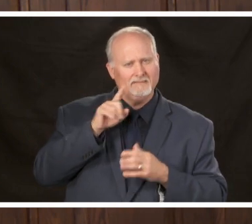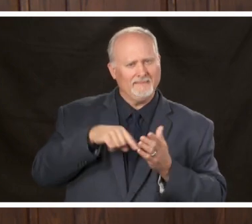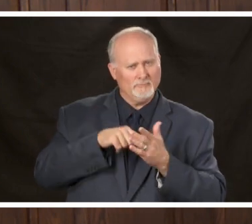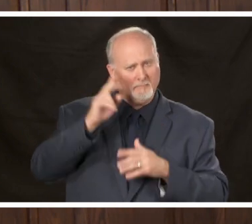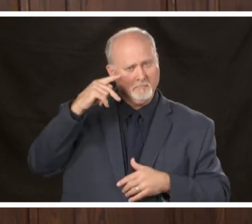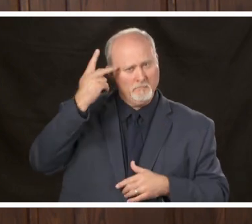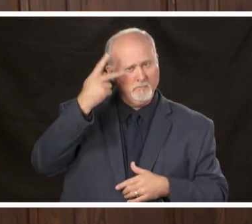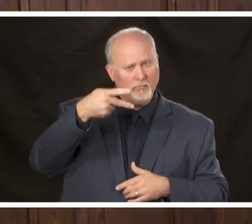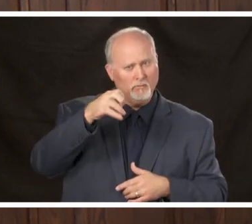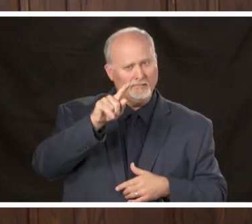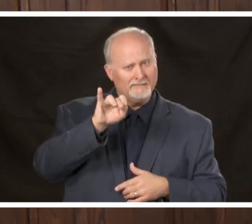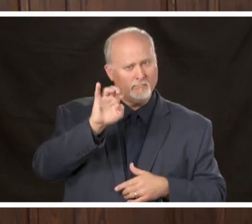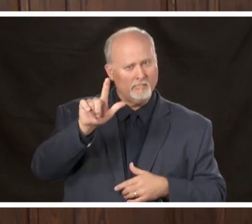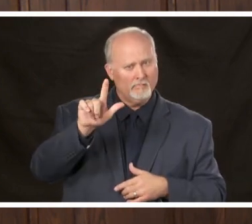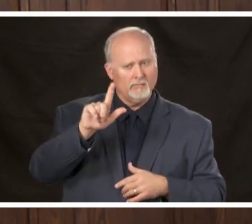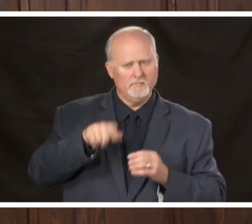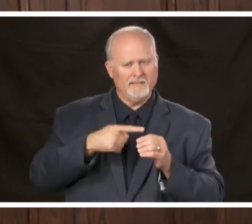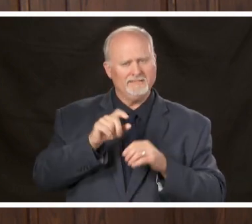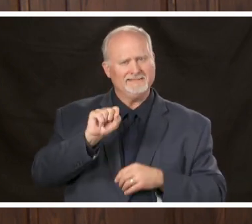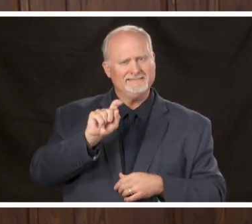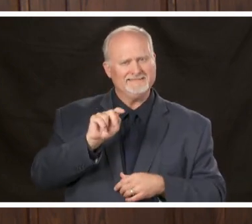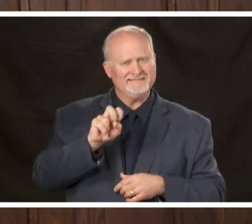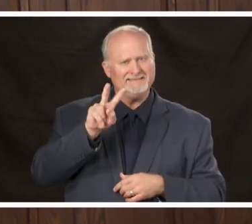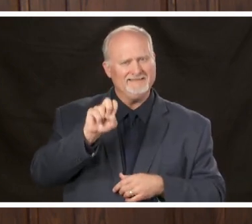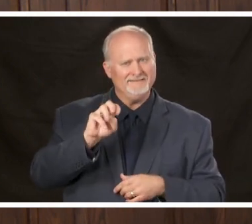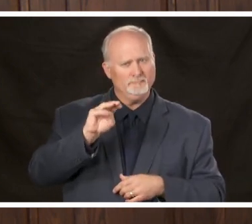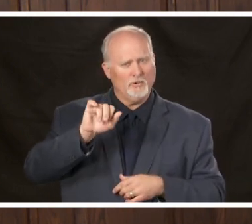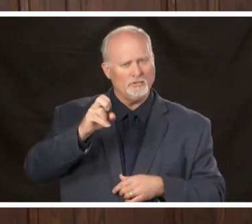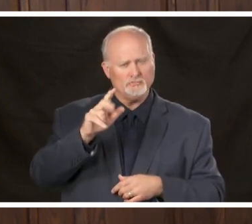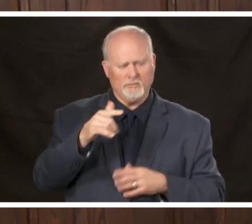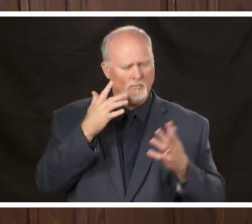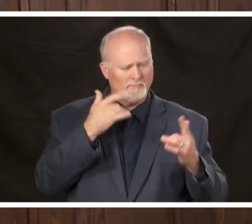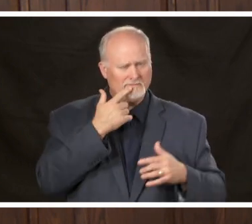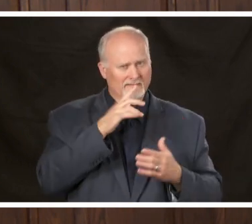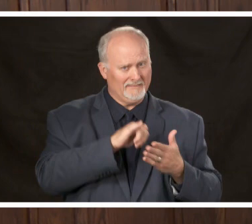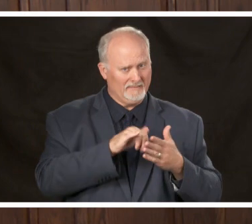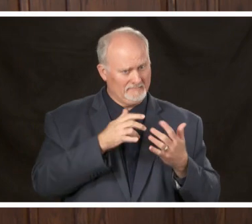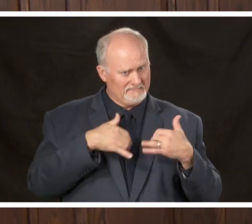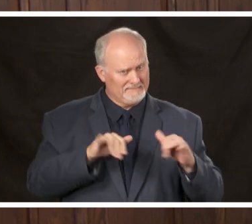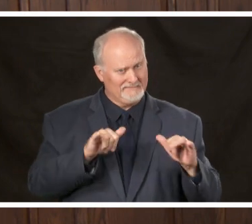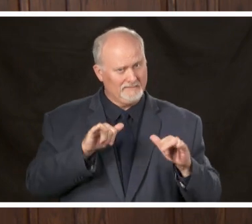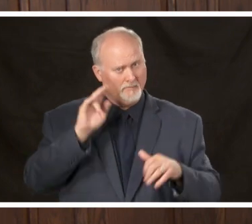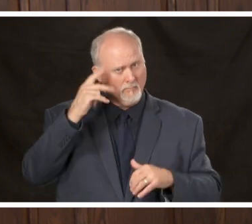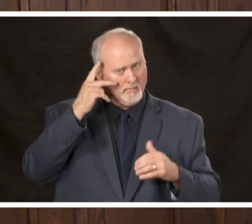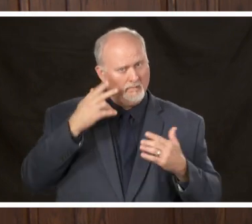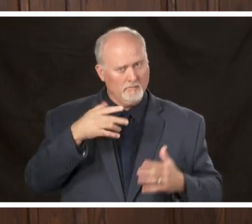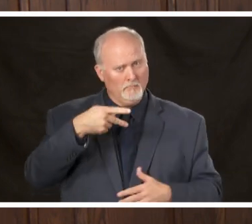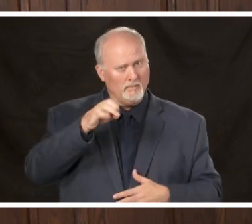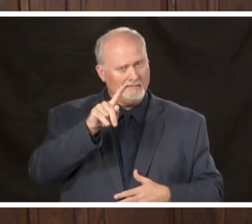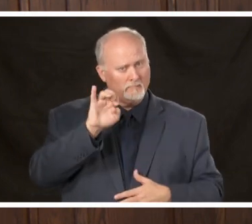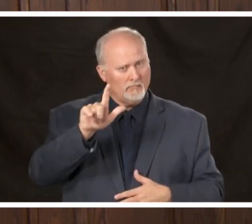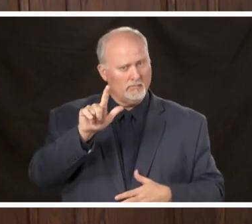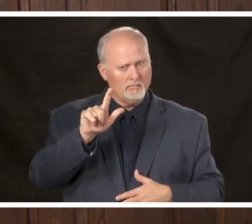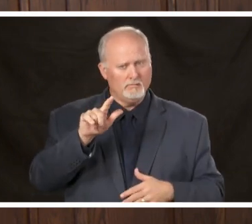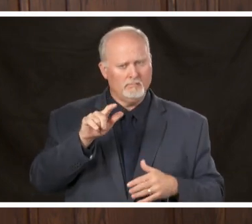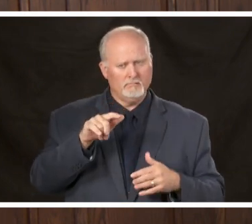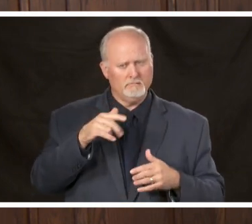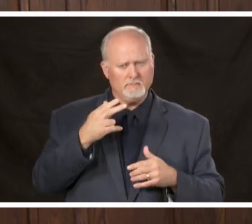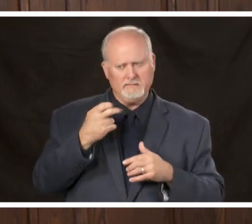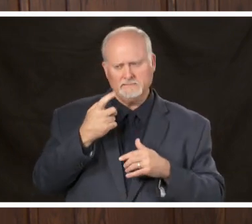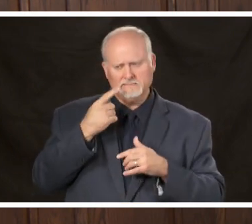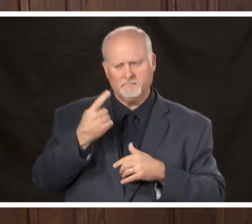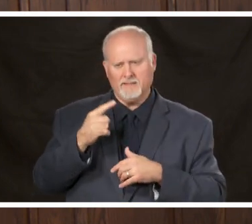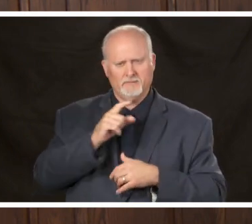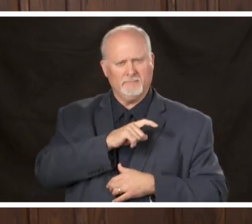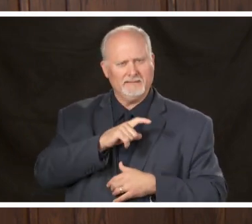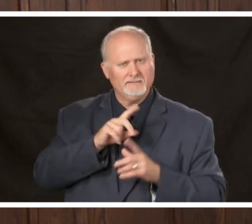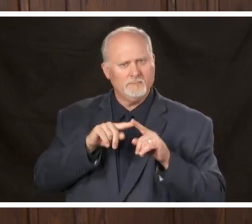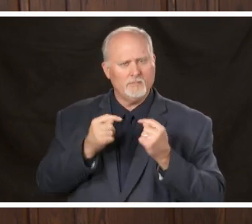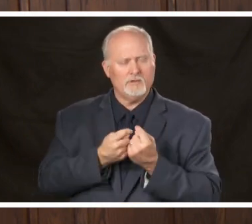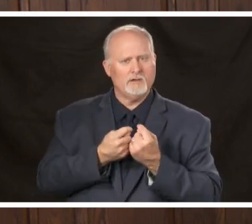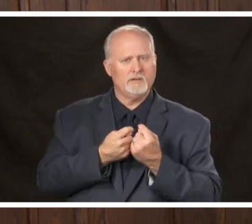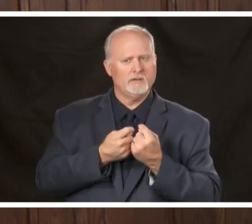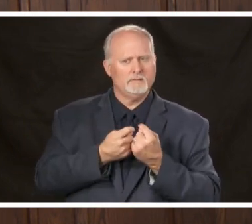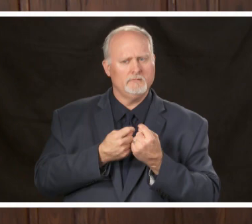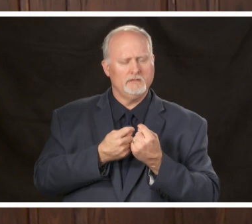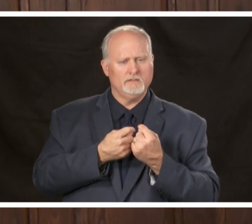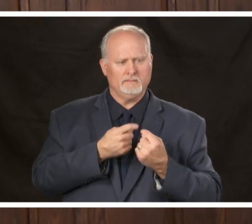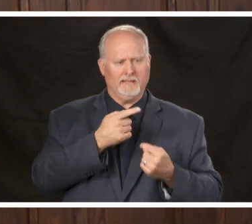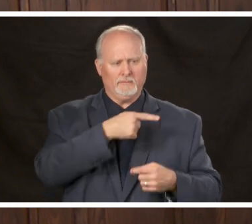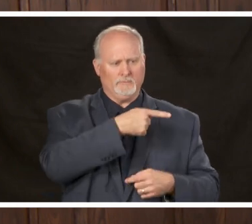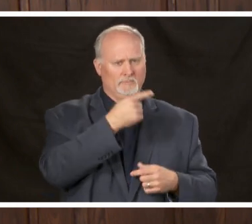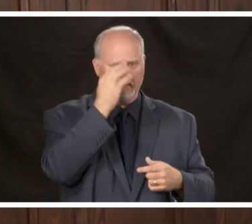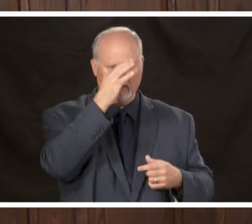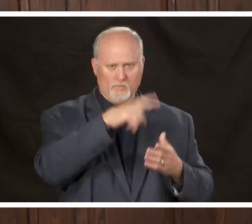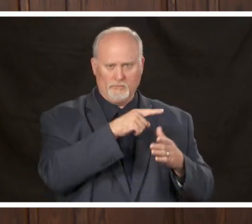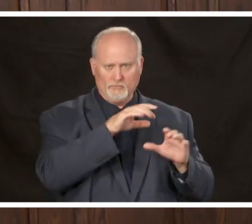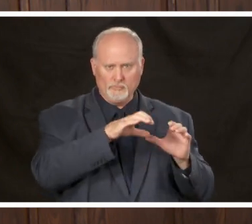about Steve Marshall know what you were doing and regard to running your city